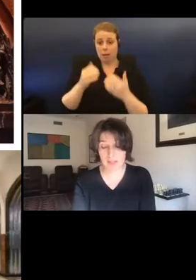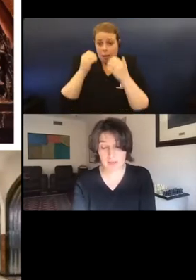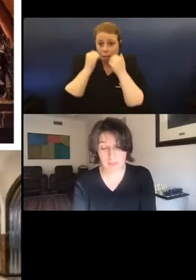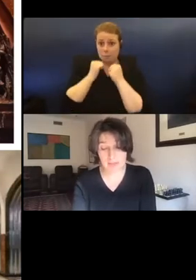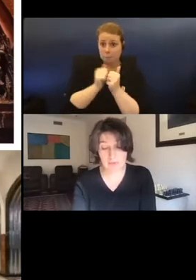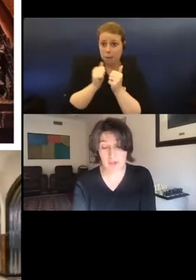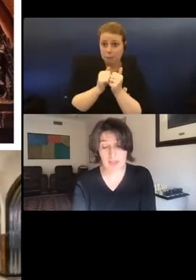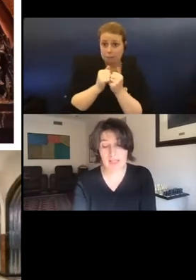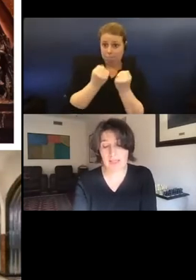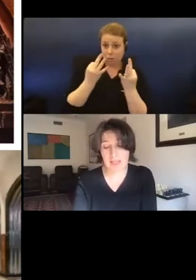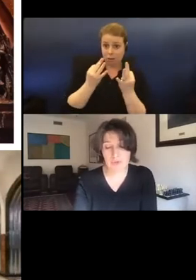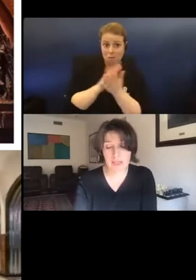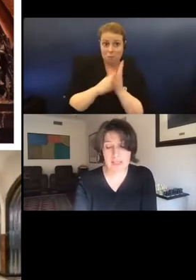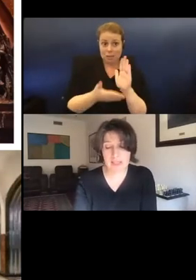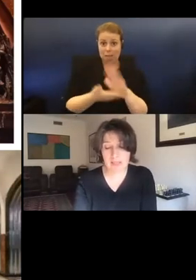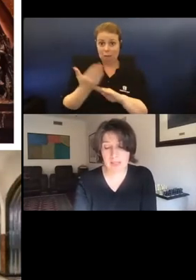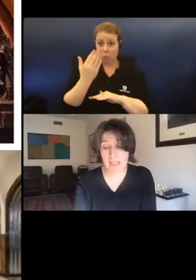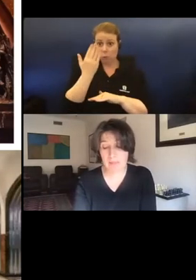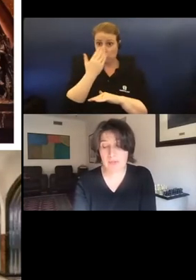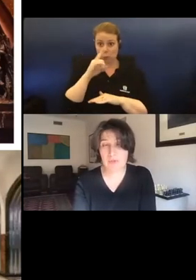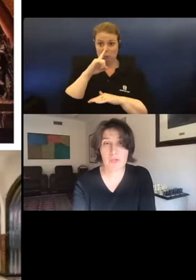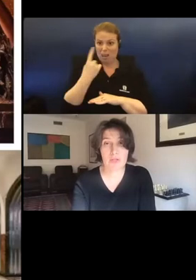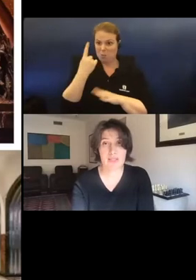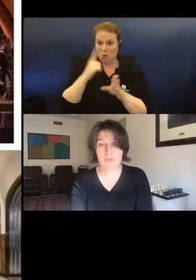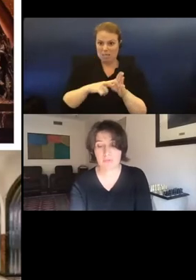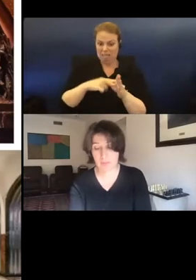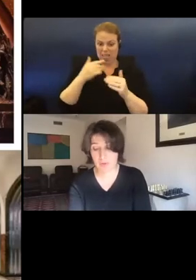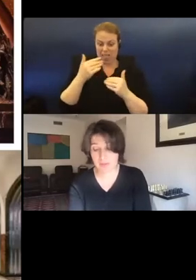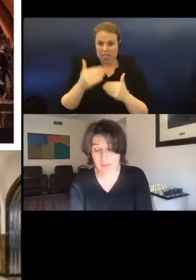but eventually at the age of 18 i became a student in this fabulous